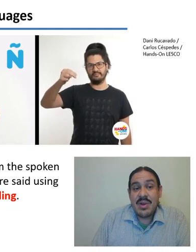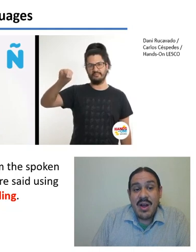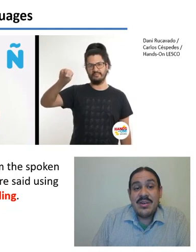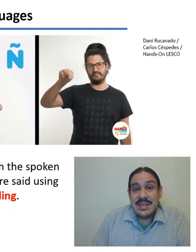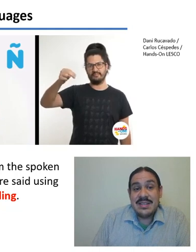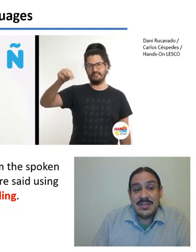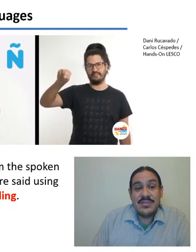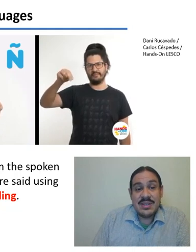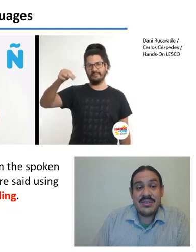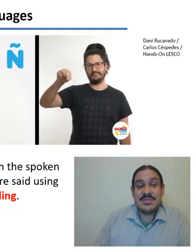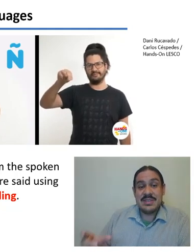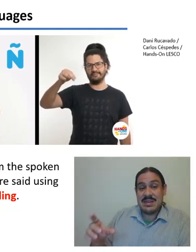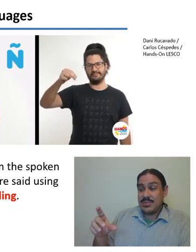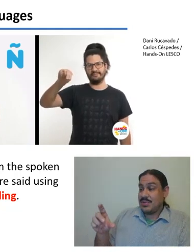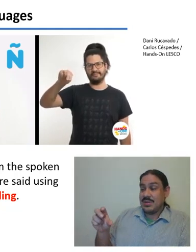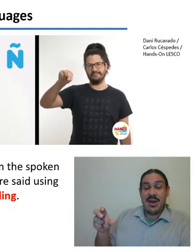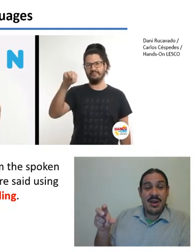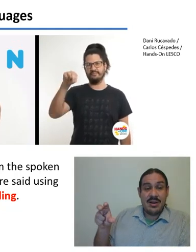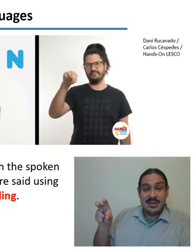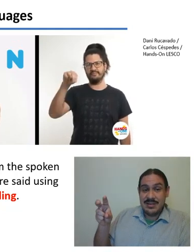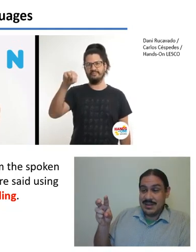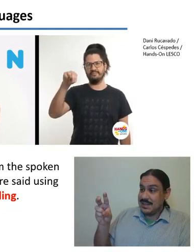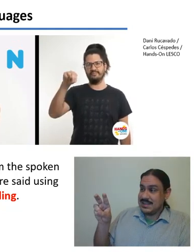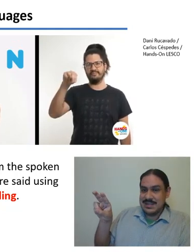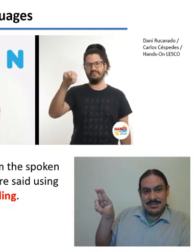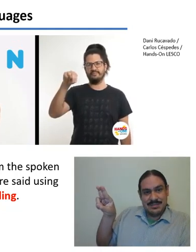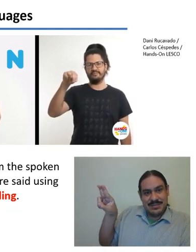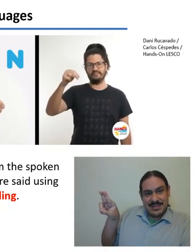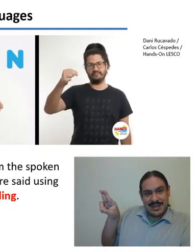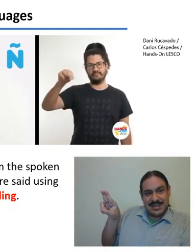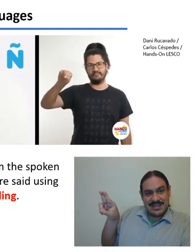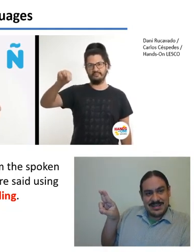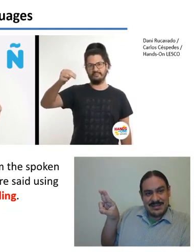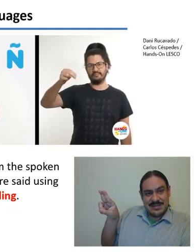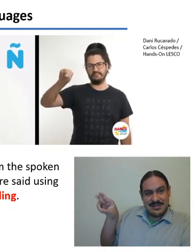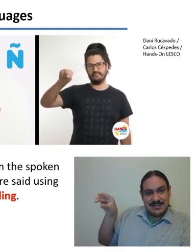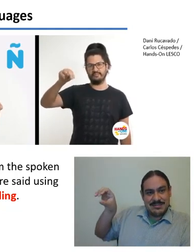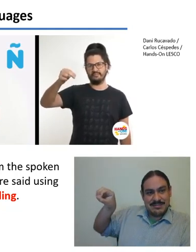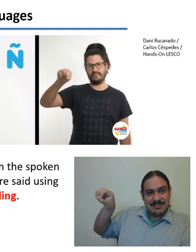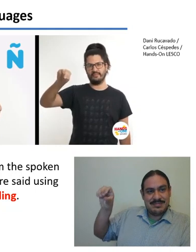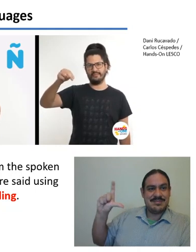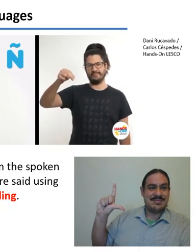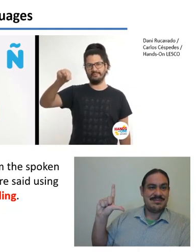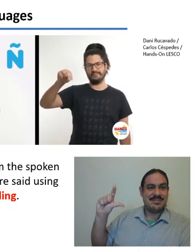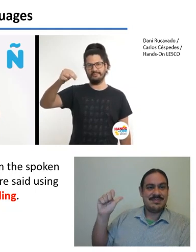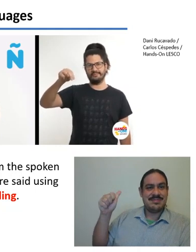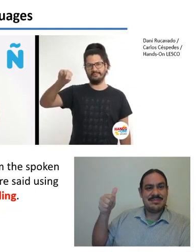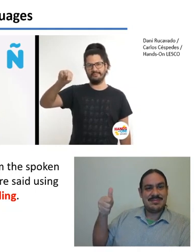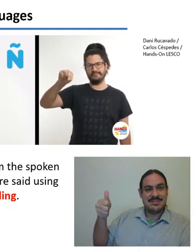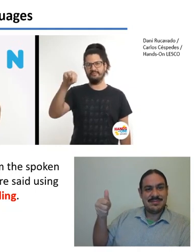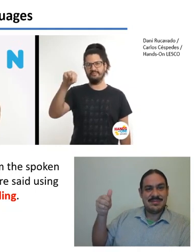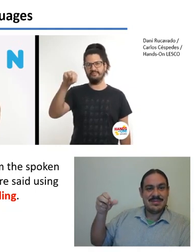"N" is like this they're all slightly different